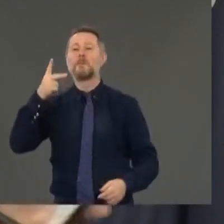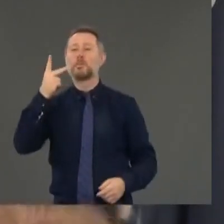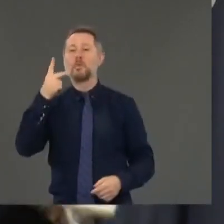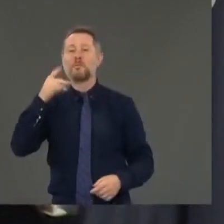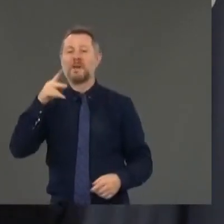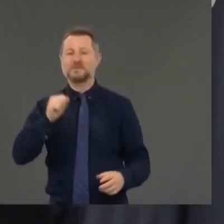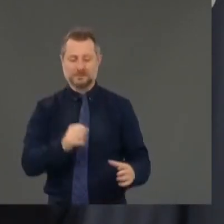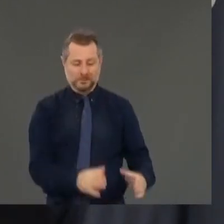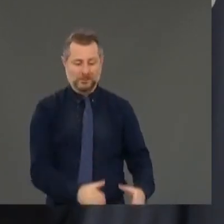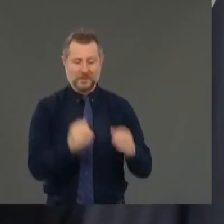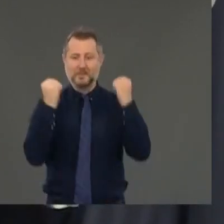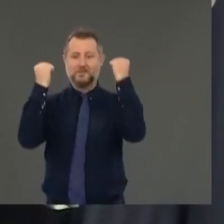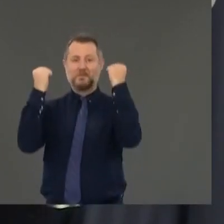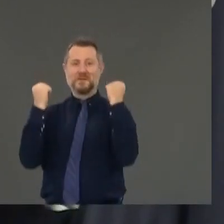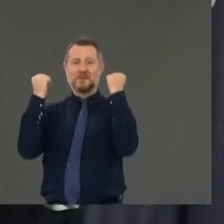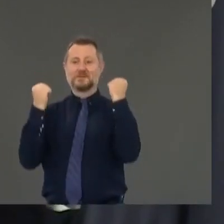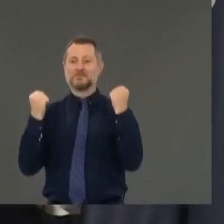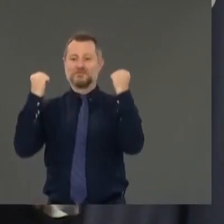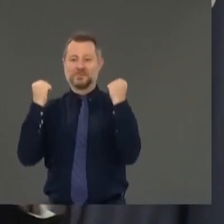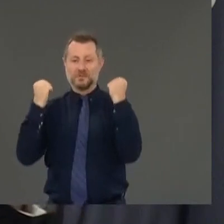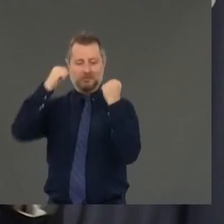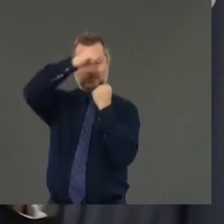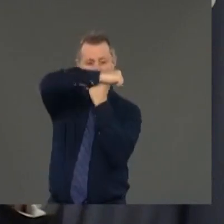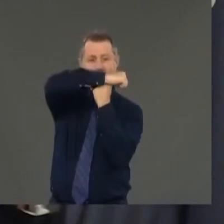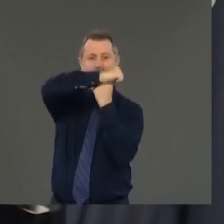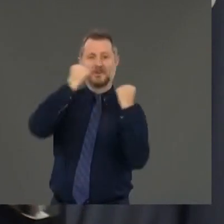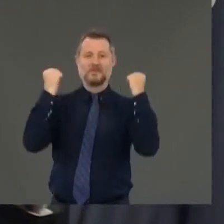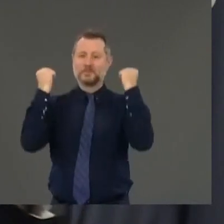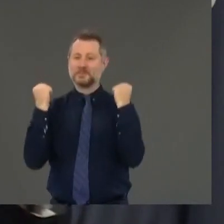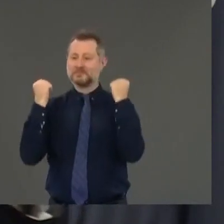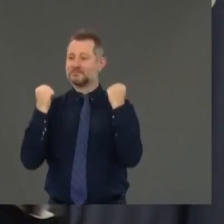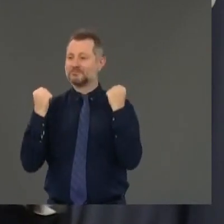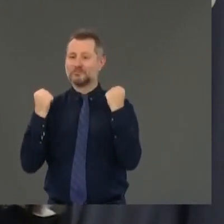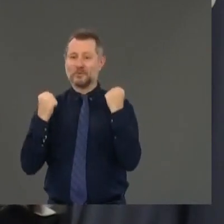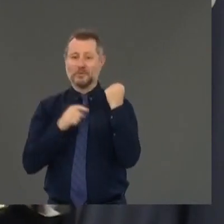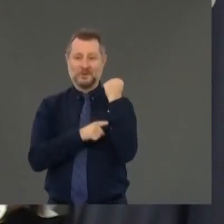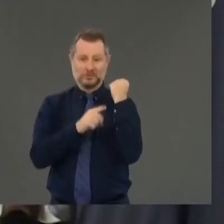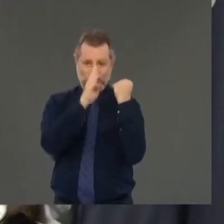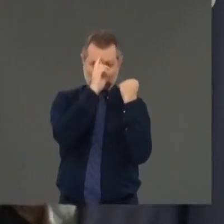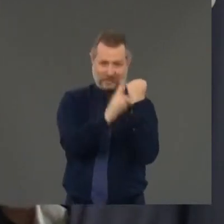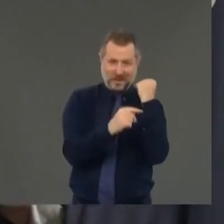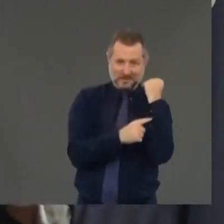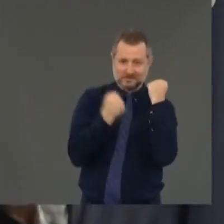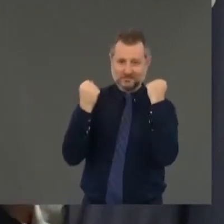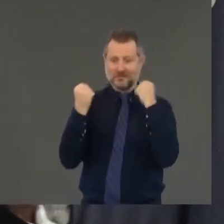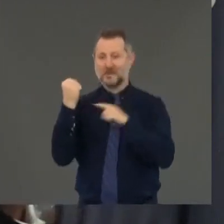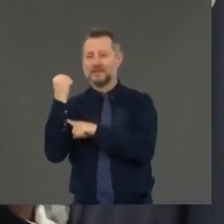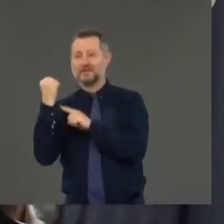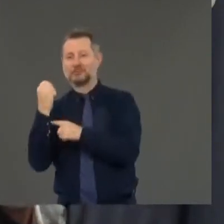THE FOUNDATION OF THE POLICE